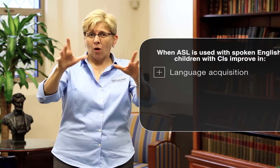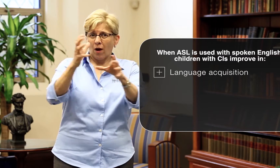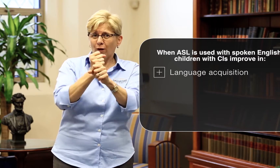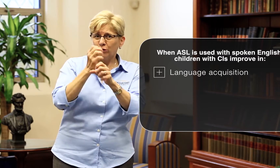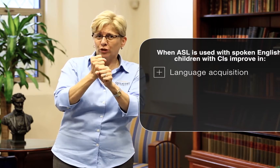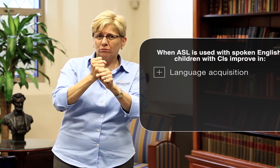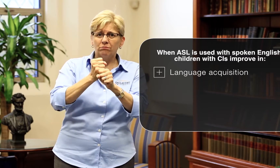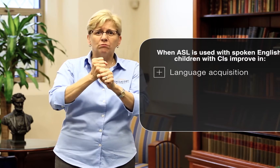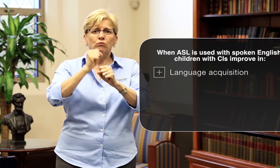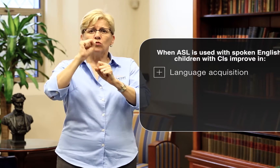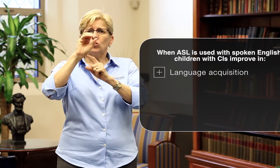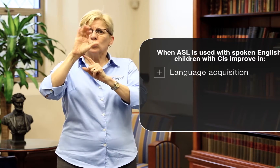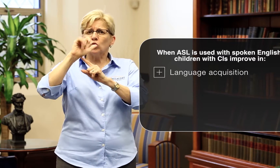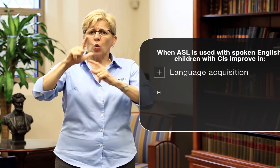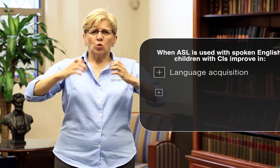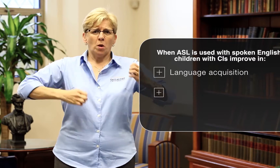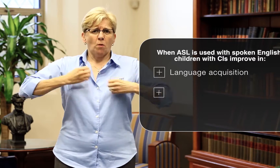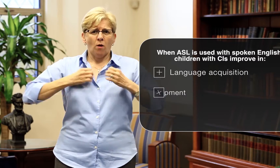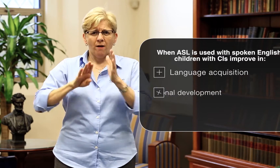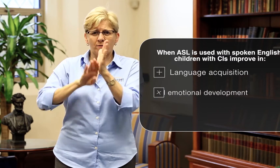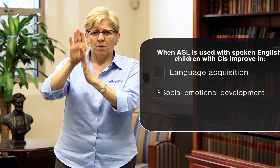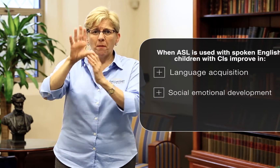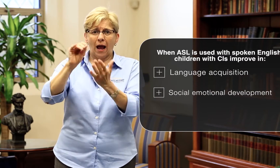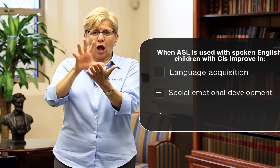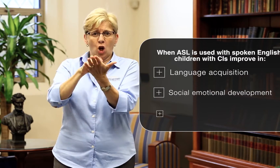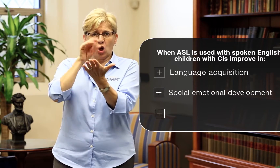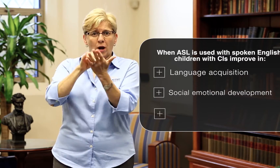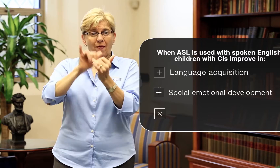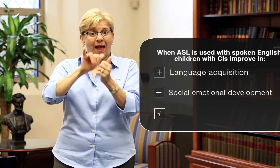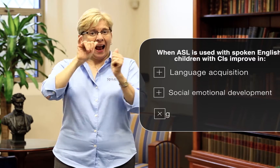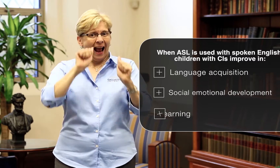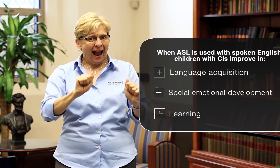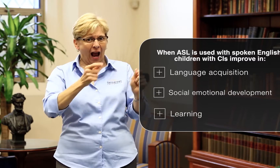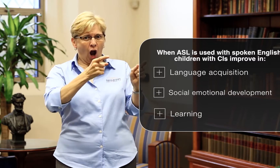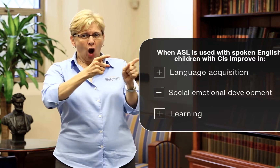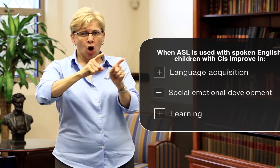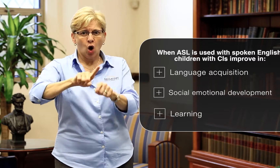language acquisition, social emotional development, and learning which can occur